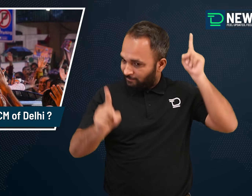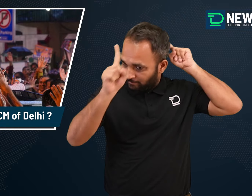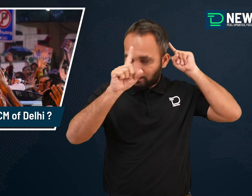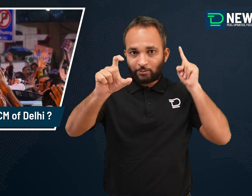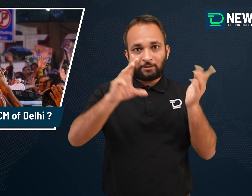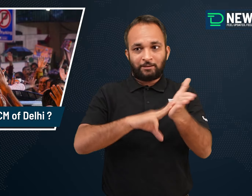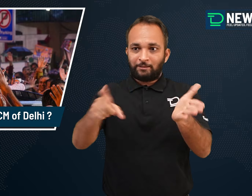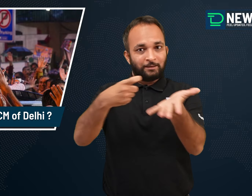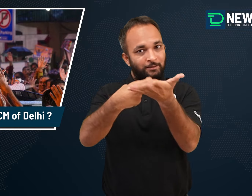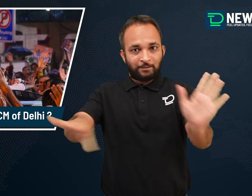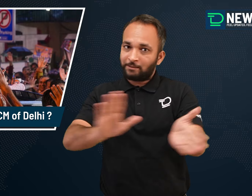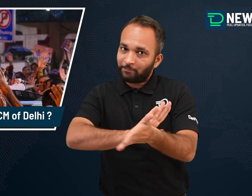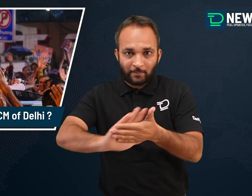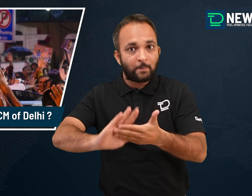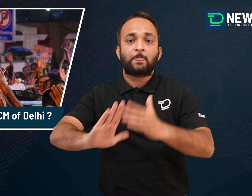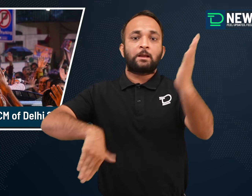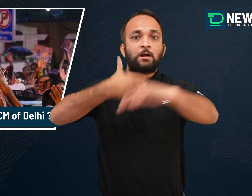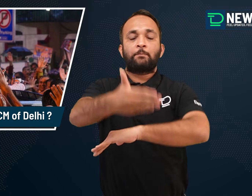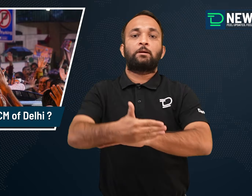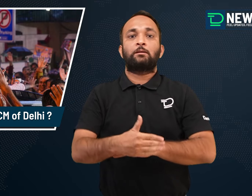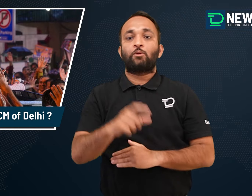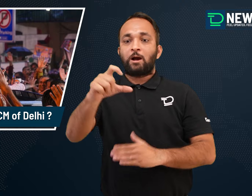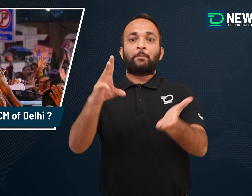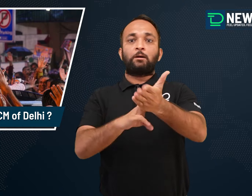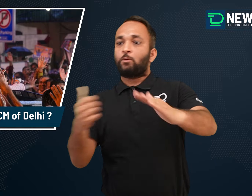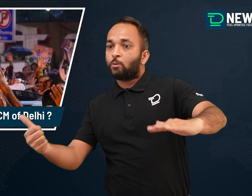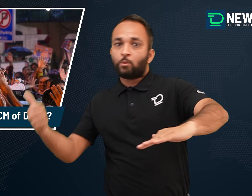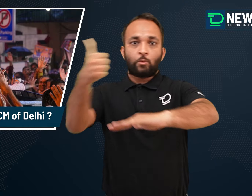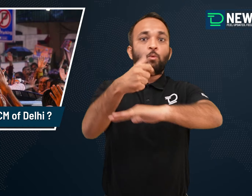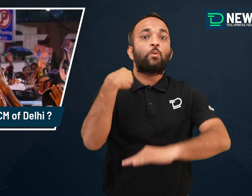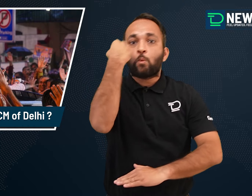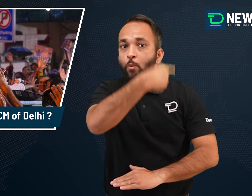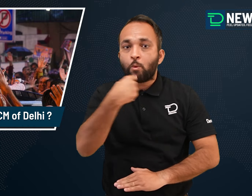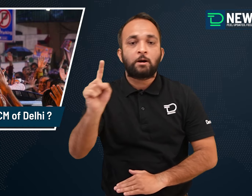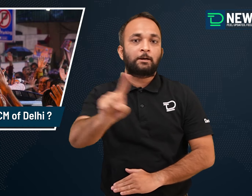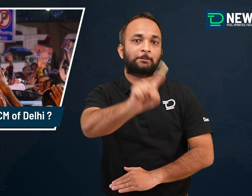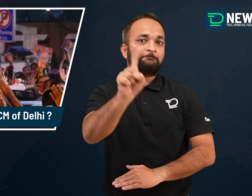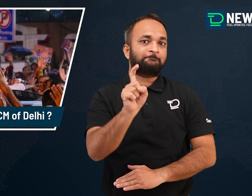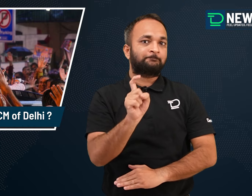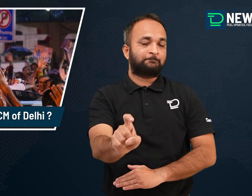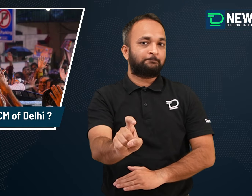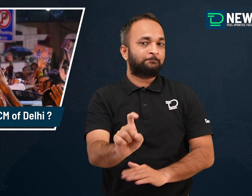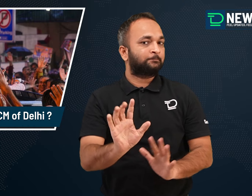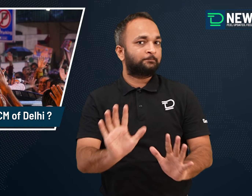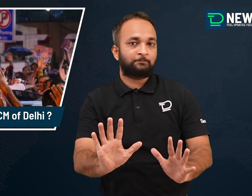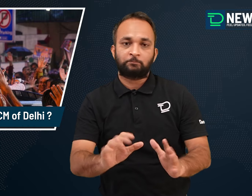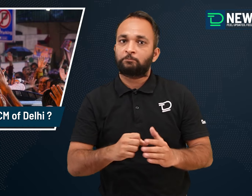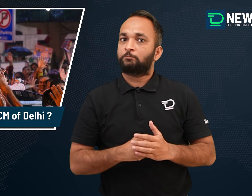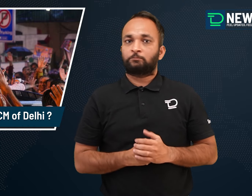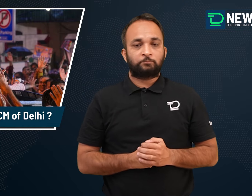In this situation, after Kejriwal's resignation from the post of Chief Minister The question of the next Chief Minister of Delhi?